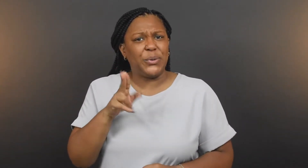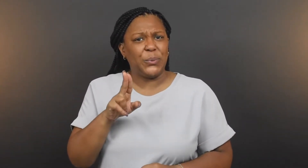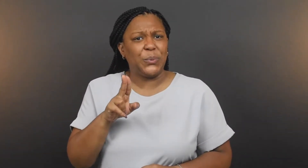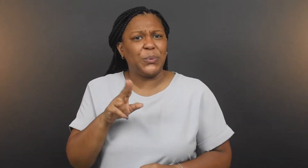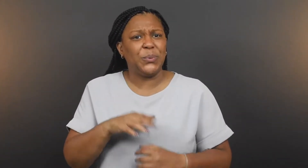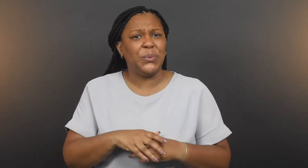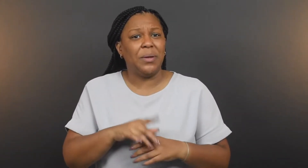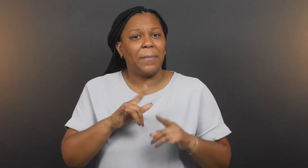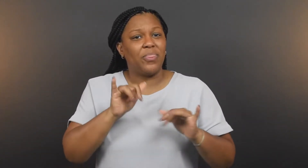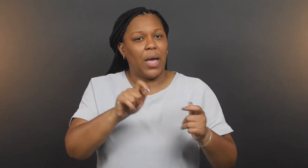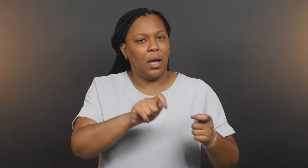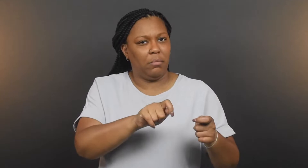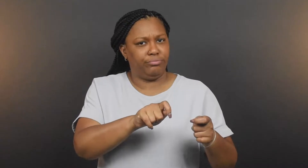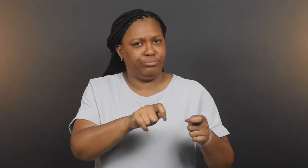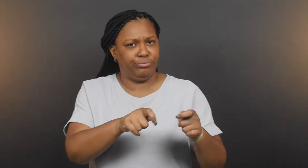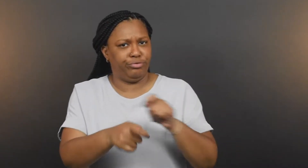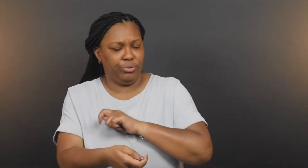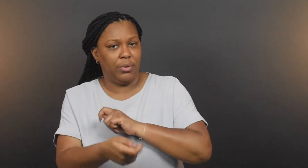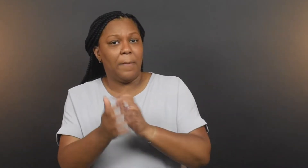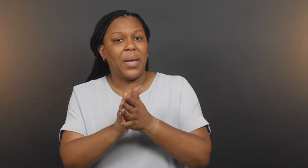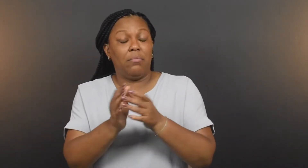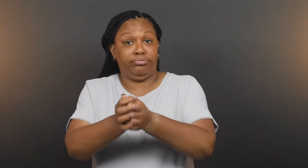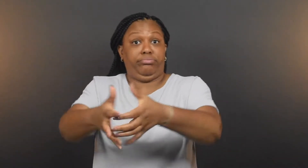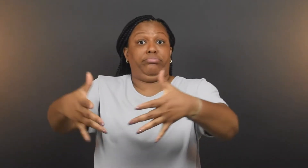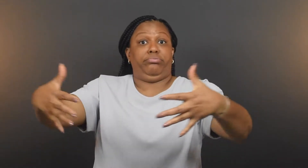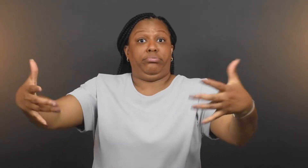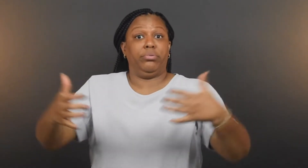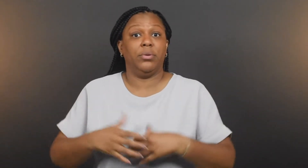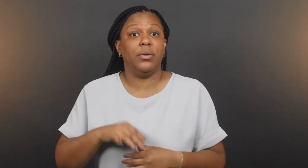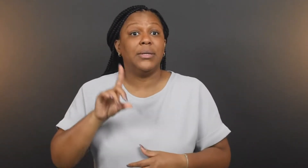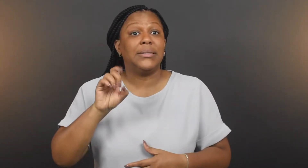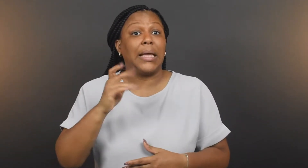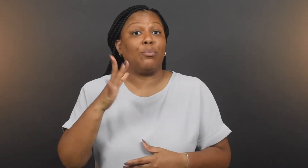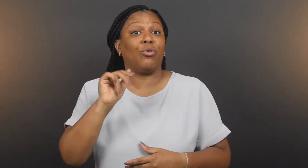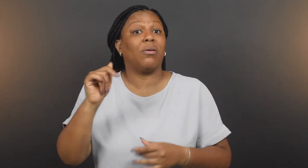“In the very beginning, COVID-19 looked like a very powerful flu,